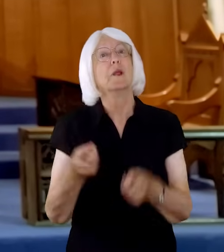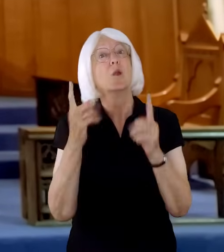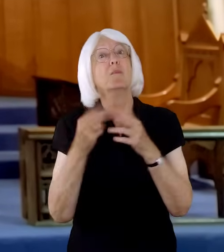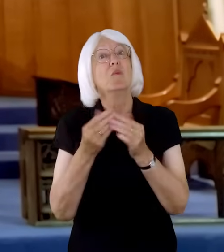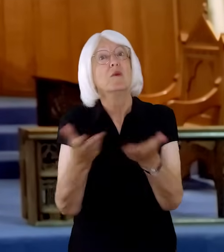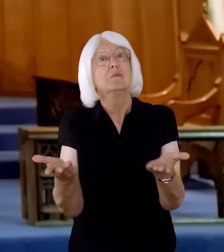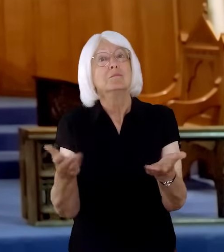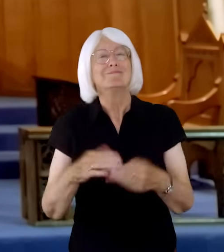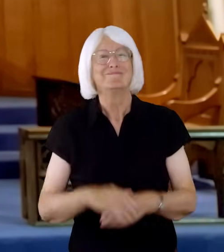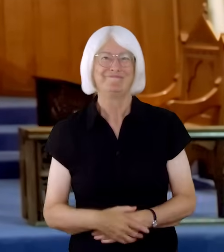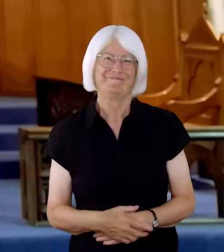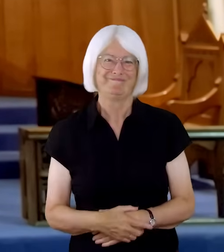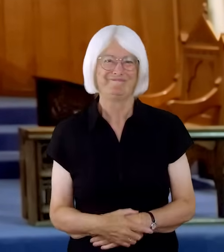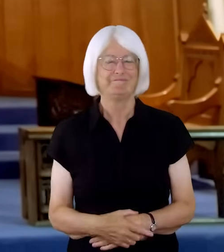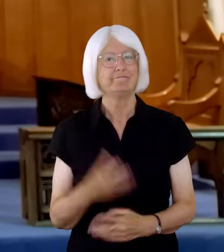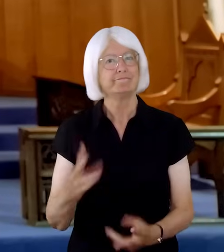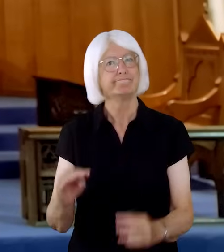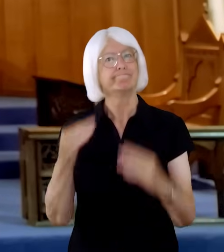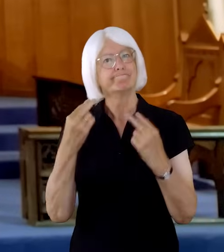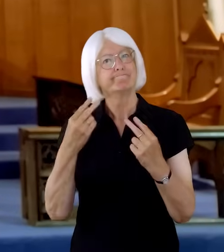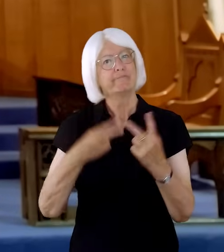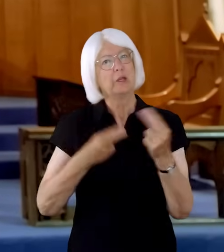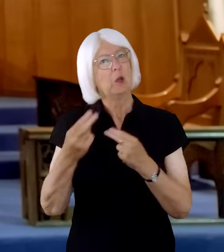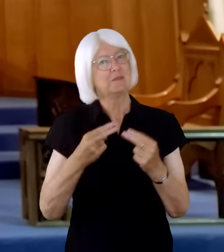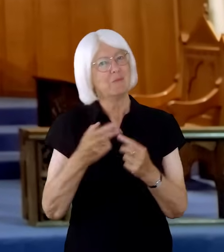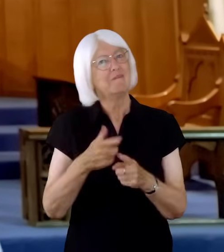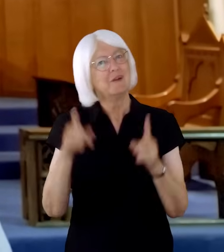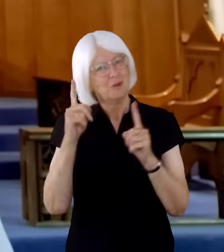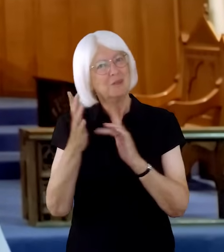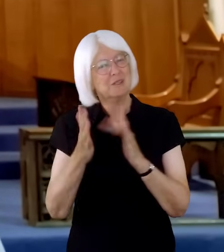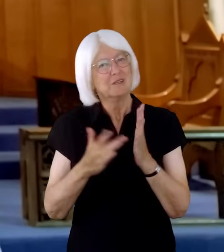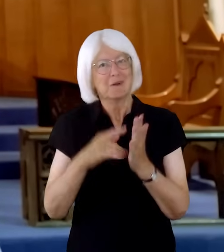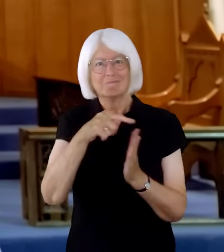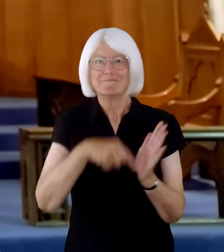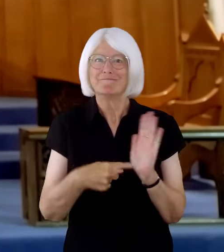The Lord be with you. Hear the Gospel of our Lord Jesus Christ according to Matthew.